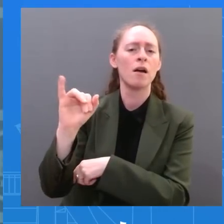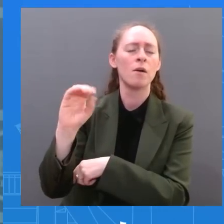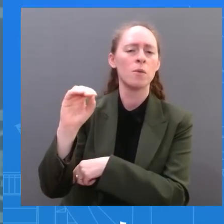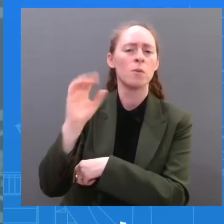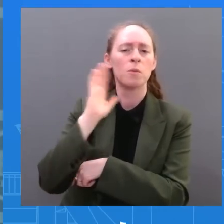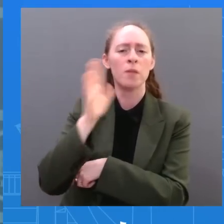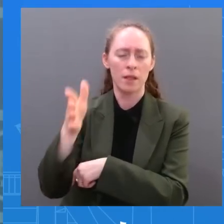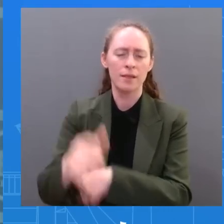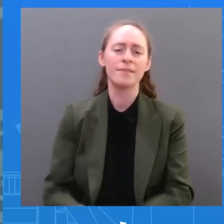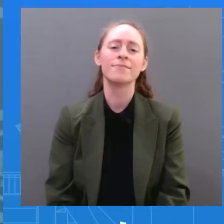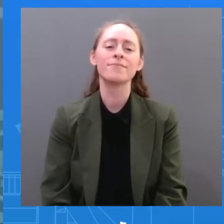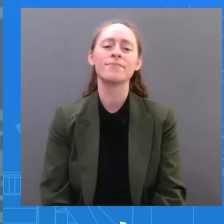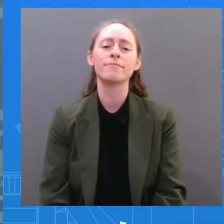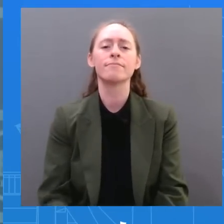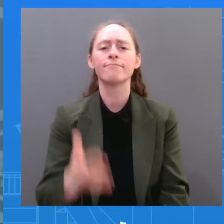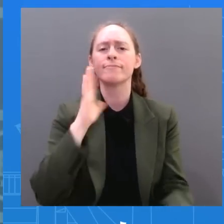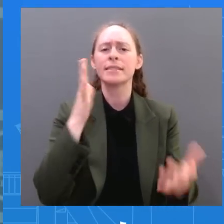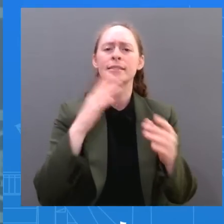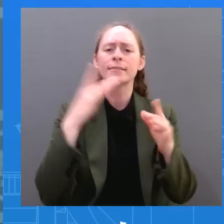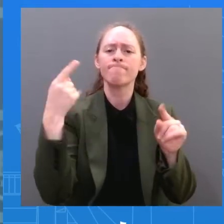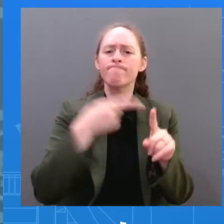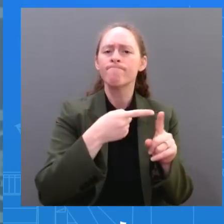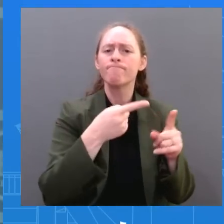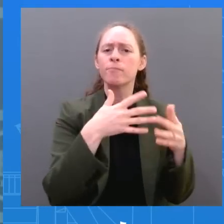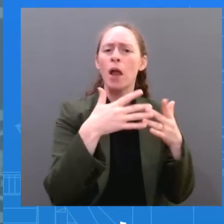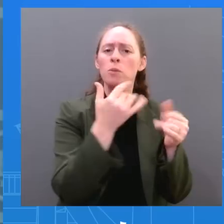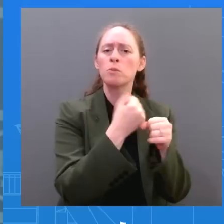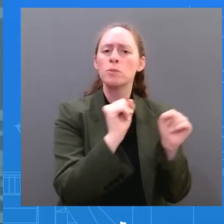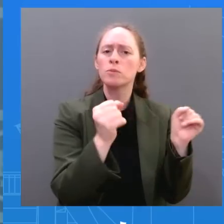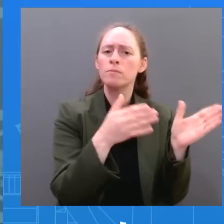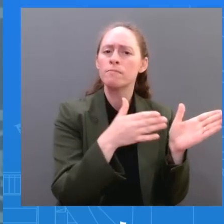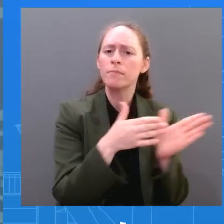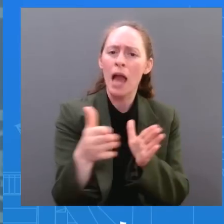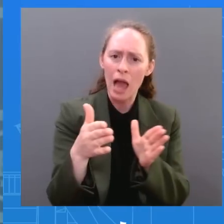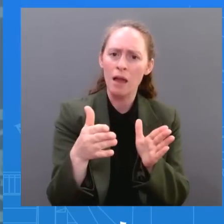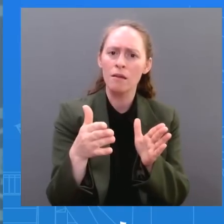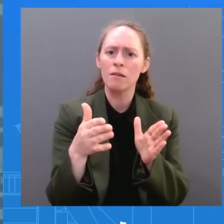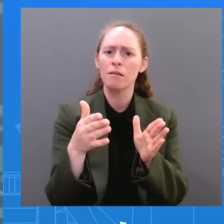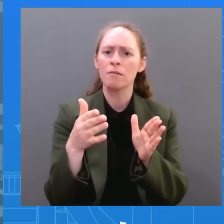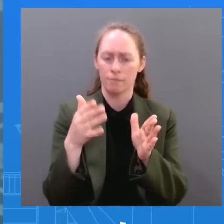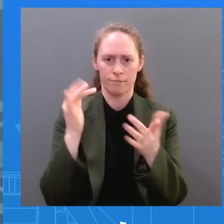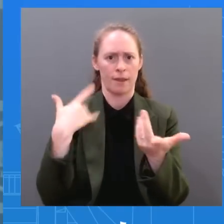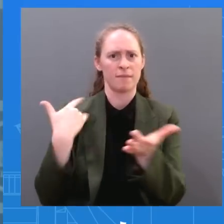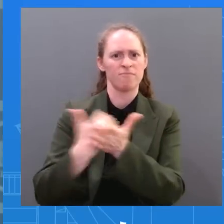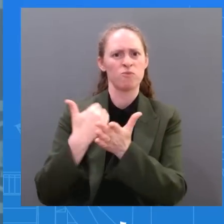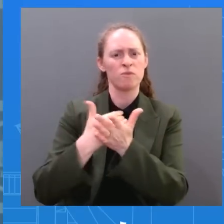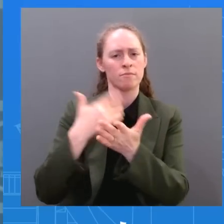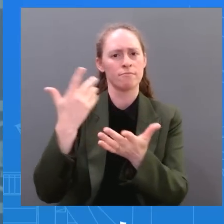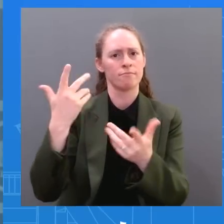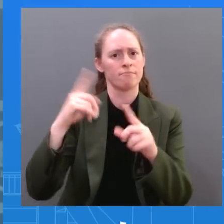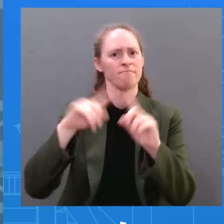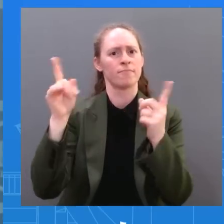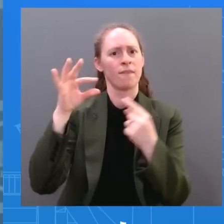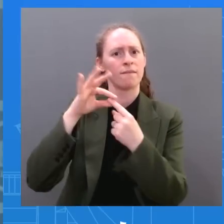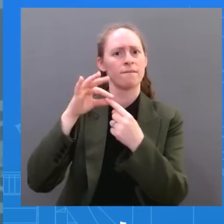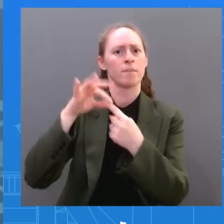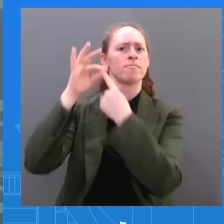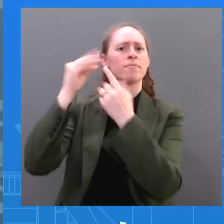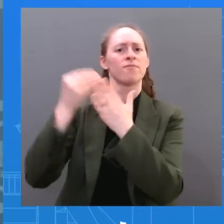Financial Assistance Program, in particular. This program will provide financial relief to millions of workers in multiemployer plans